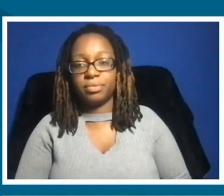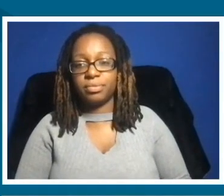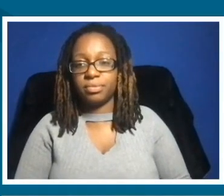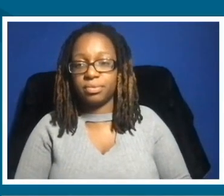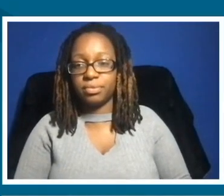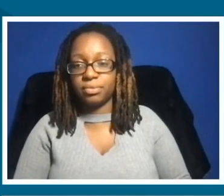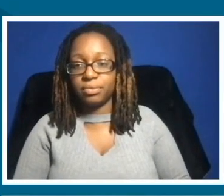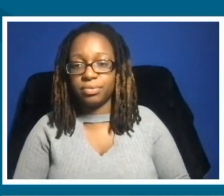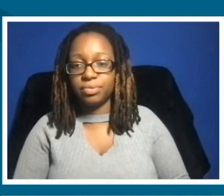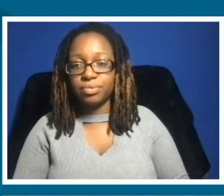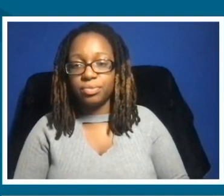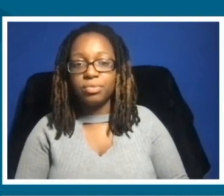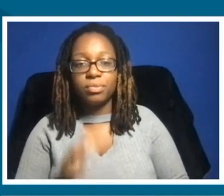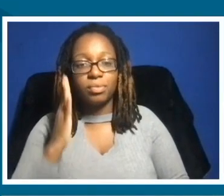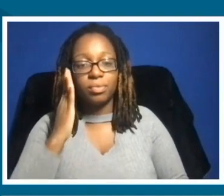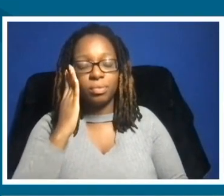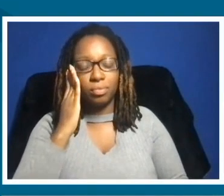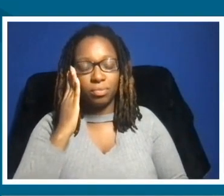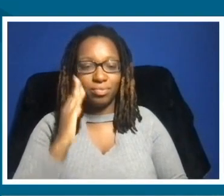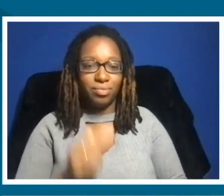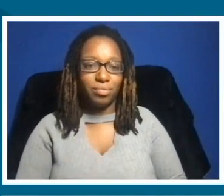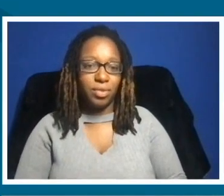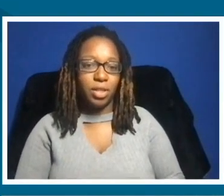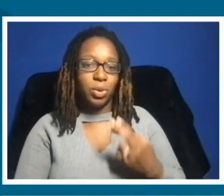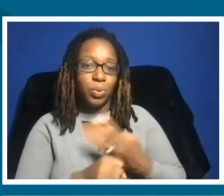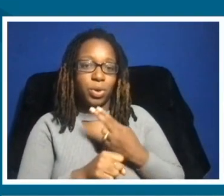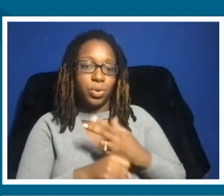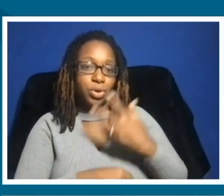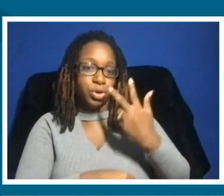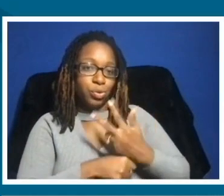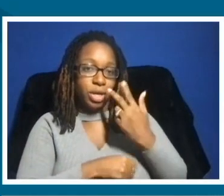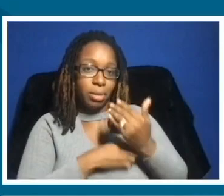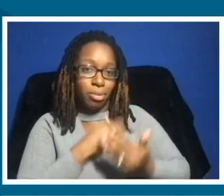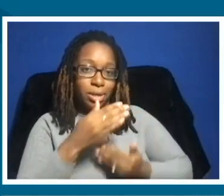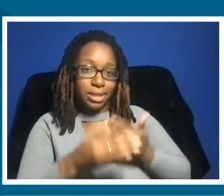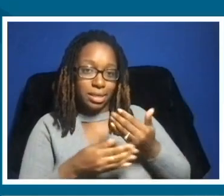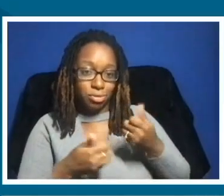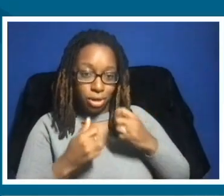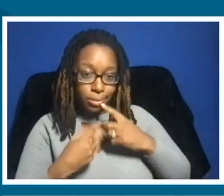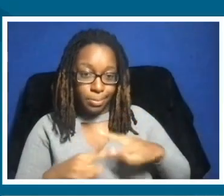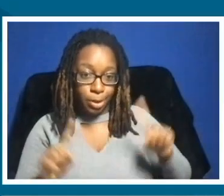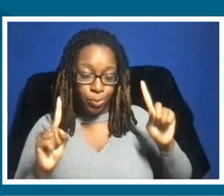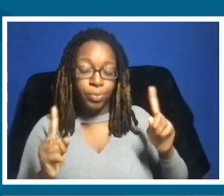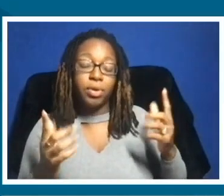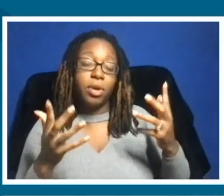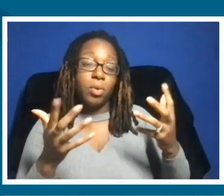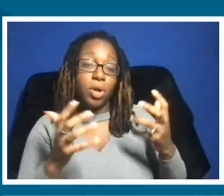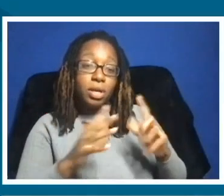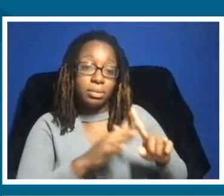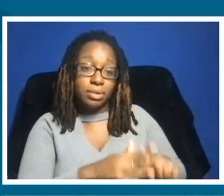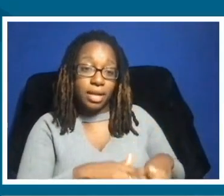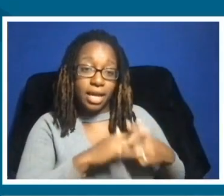we used a three-day process to achieve this goal we wanted students to activate